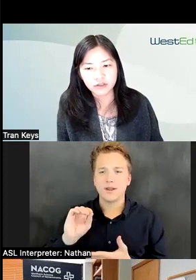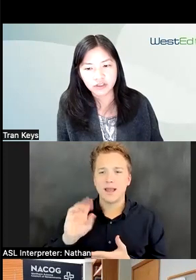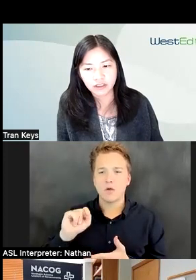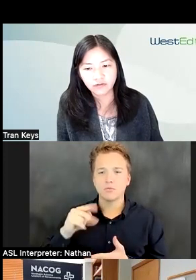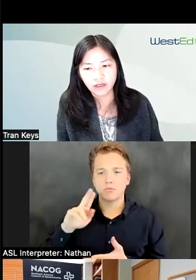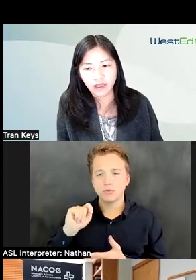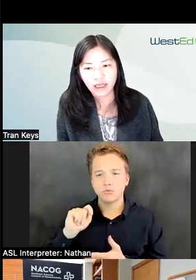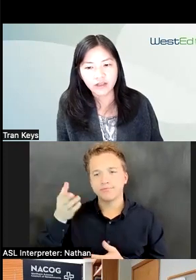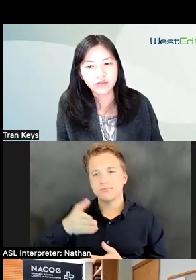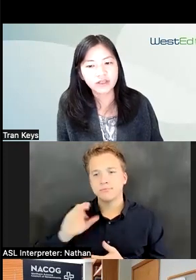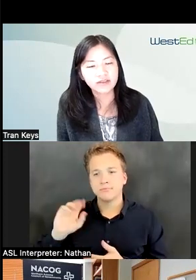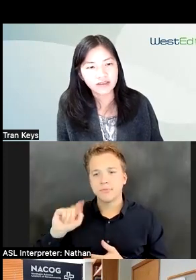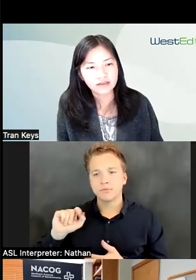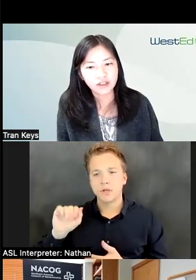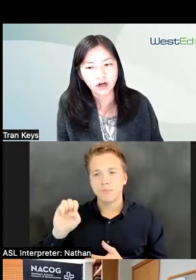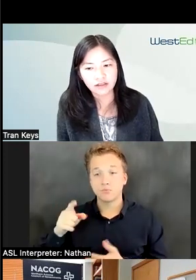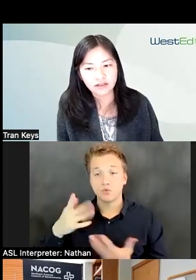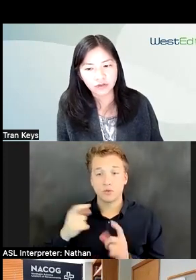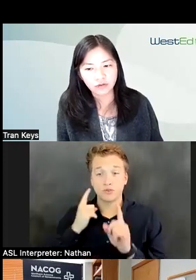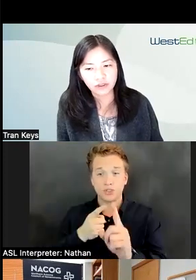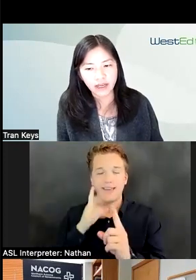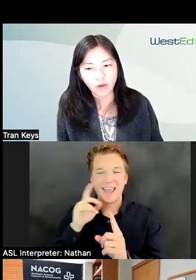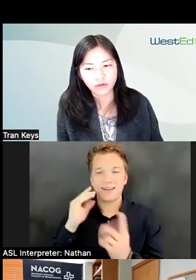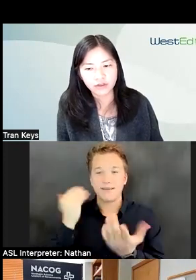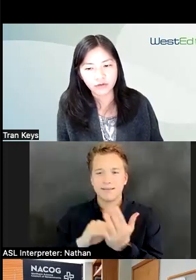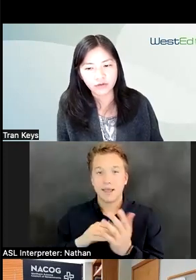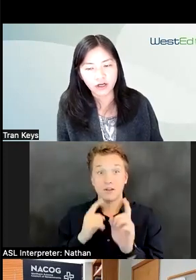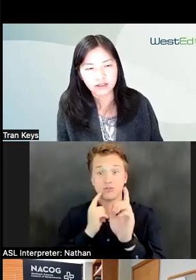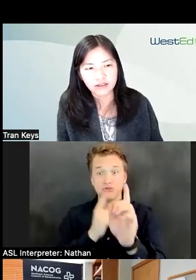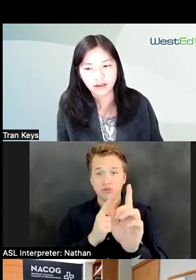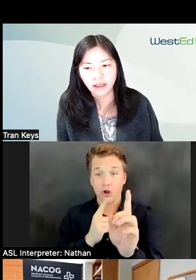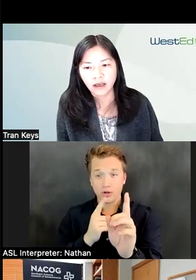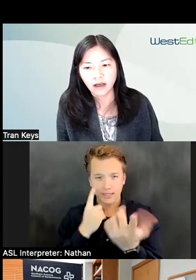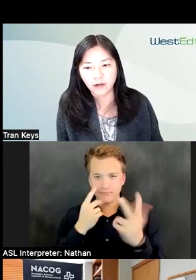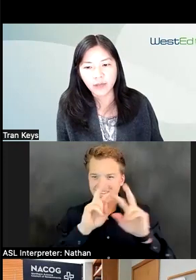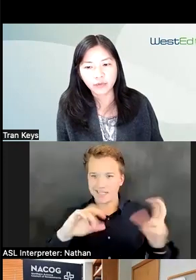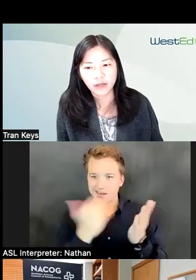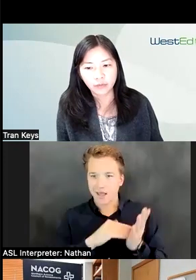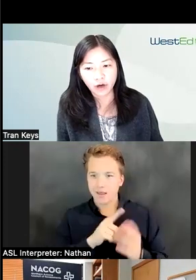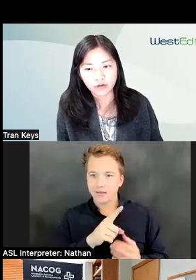achieve, and to reassess the targets (when Lenay walked us through targets) and progress